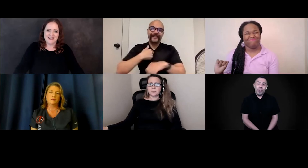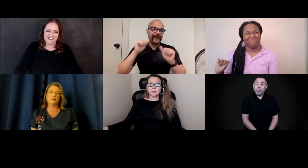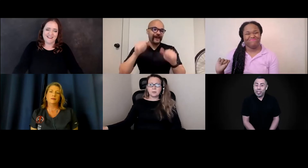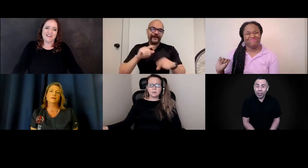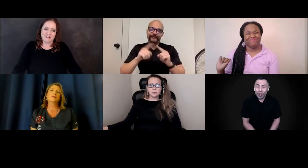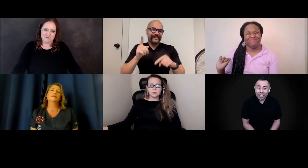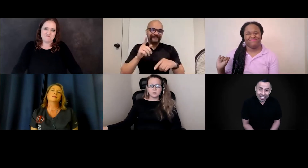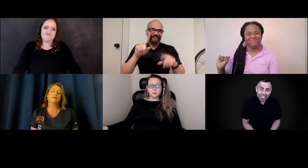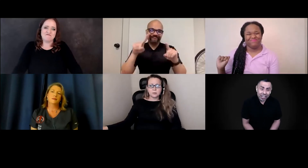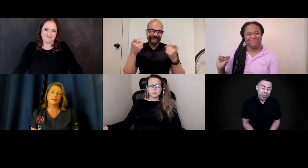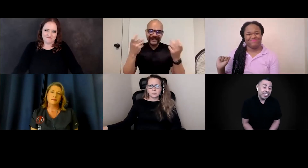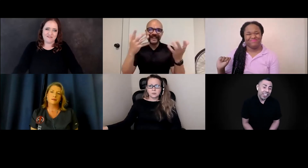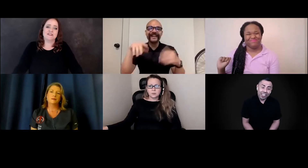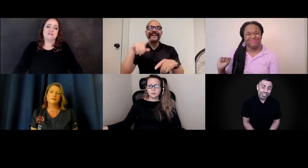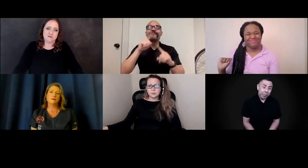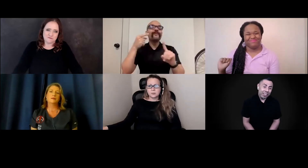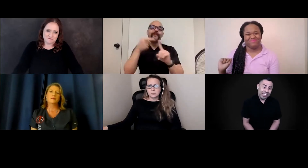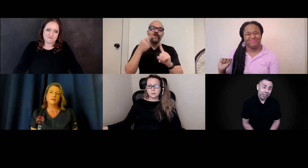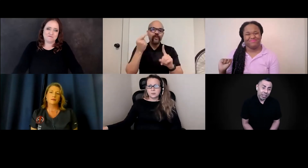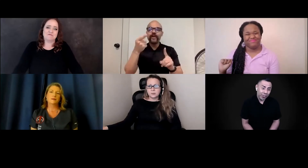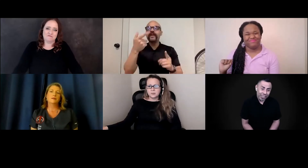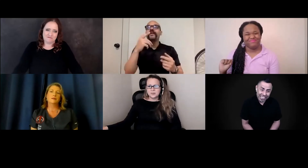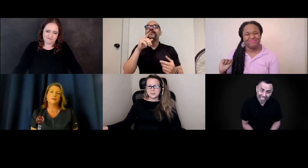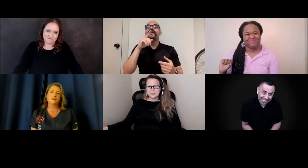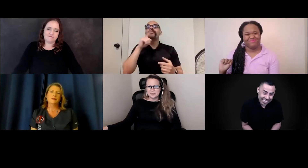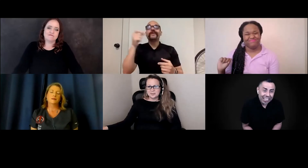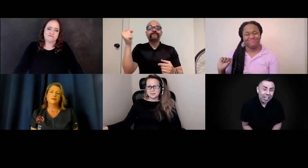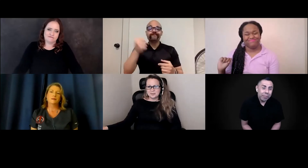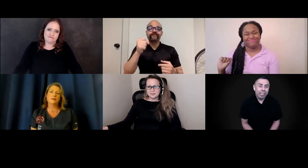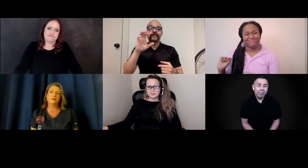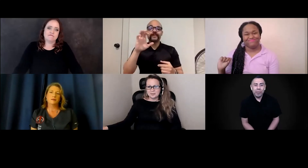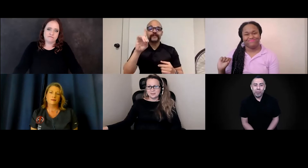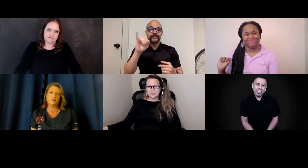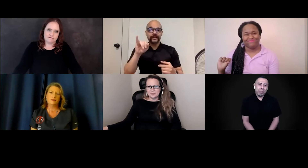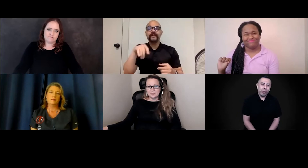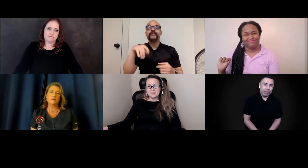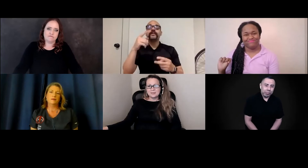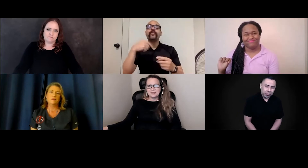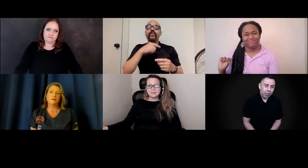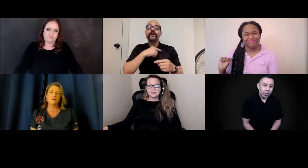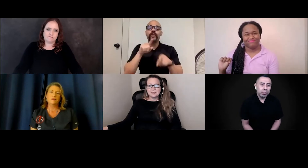And I'm sure we could all, like Alicia said, we could talk about this subject for days. But let me get right to the point.